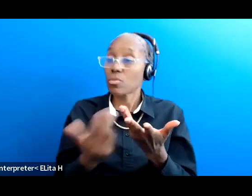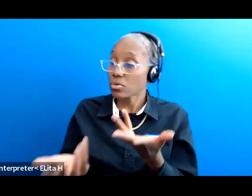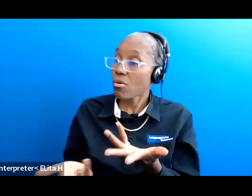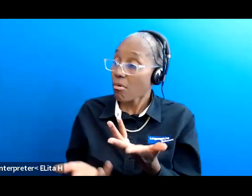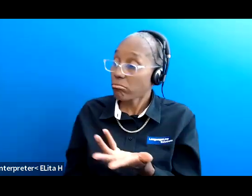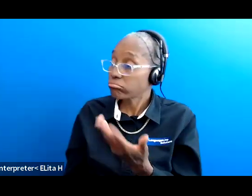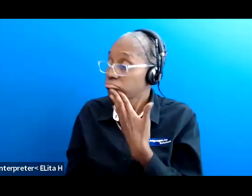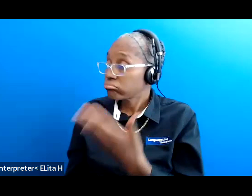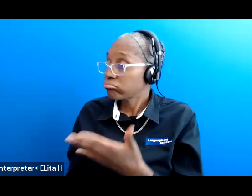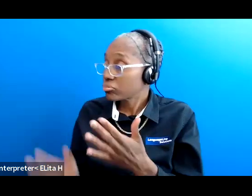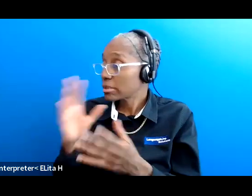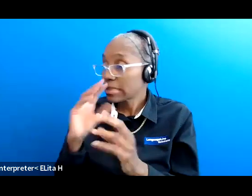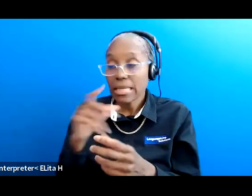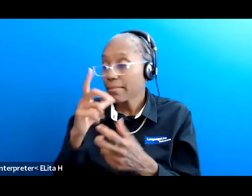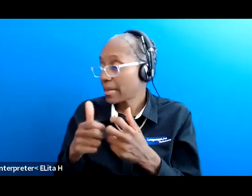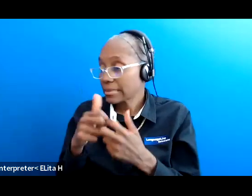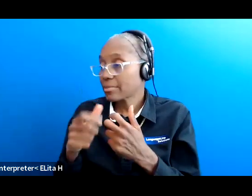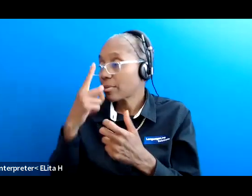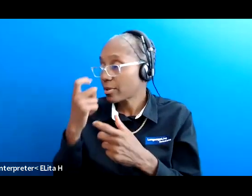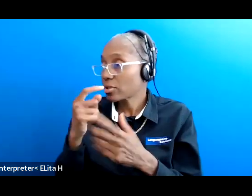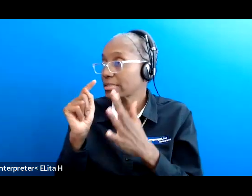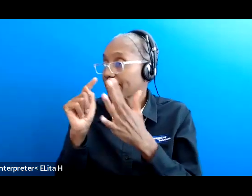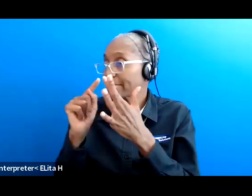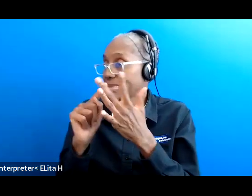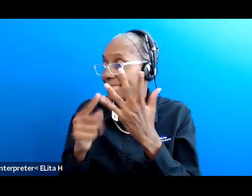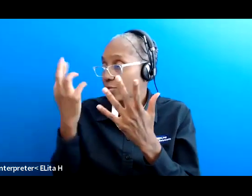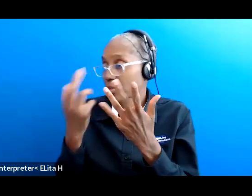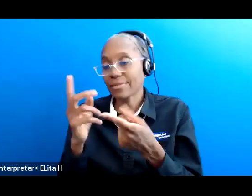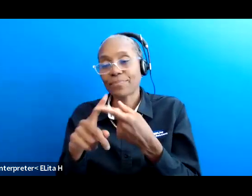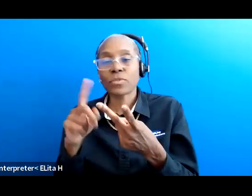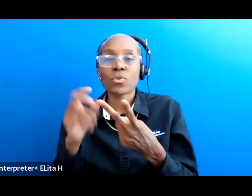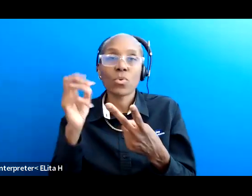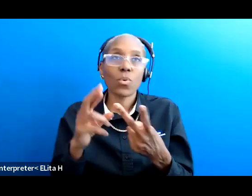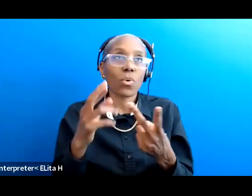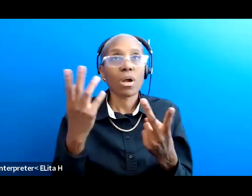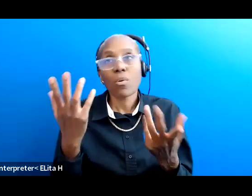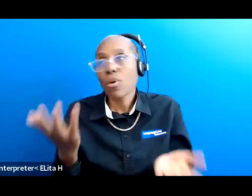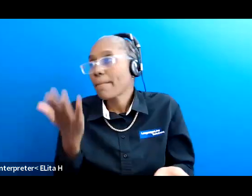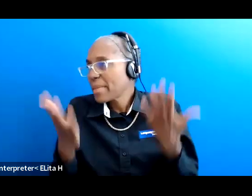“Well, that's really not a possibility because of this reason.” Or, “Well, I hadn't really thought about that.